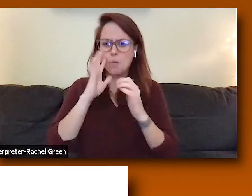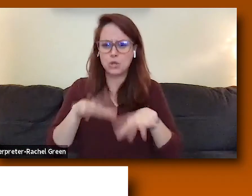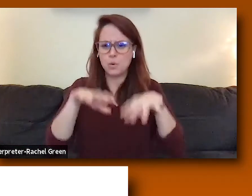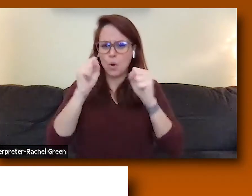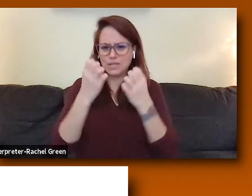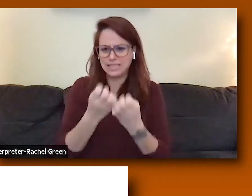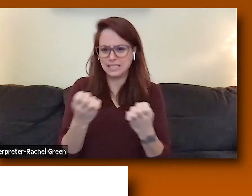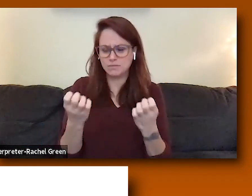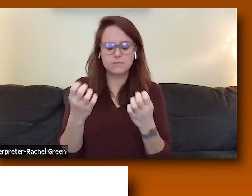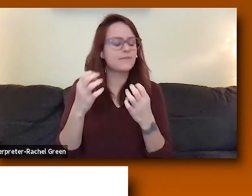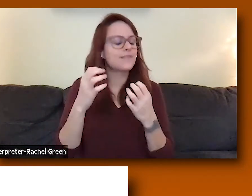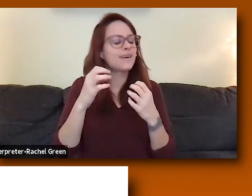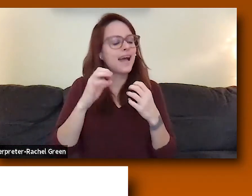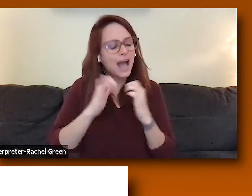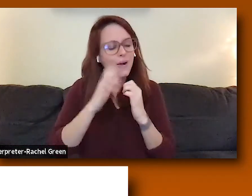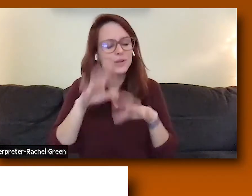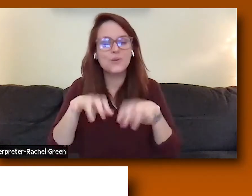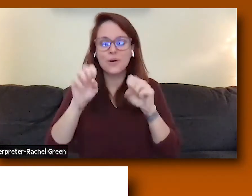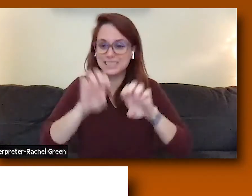So, you need to make sure that you outline that.